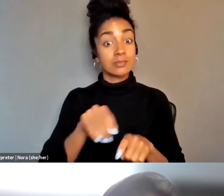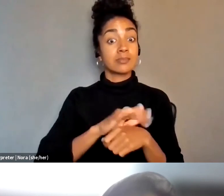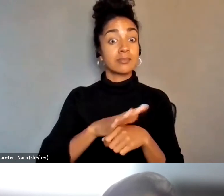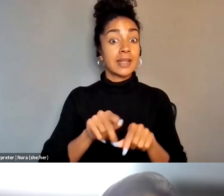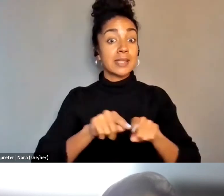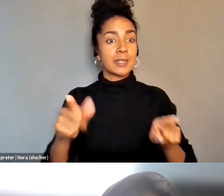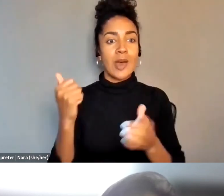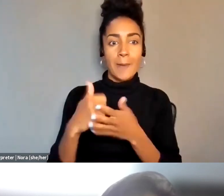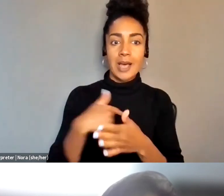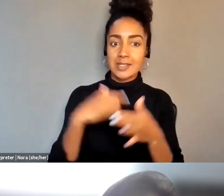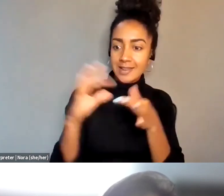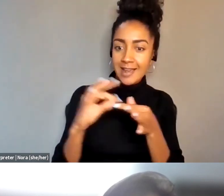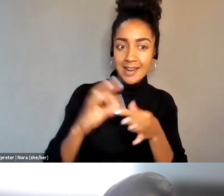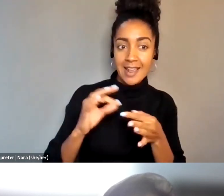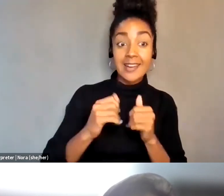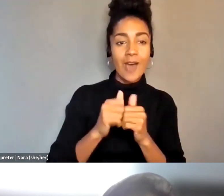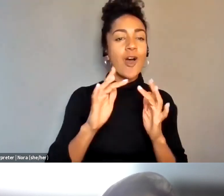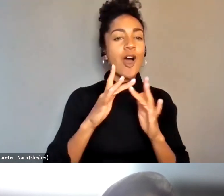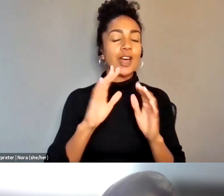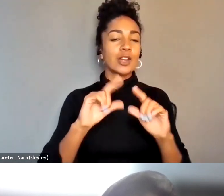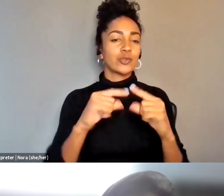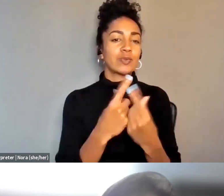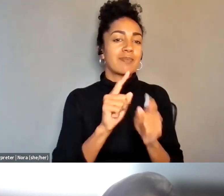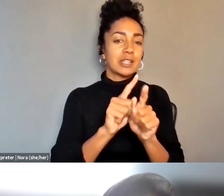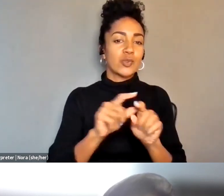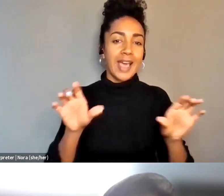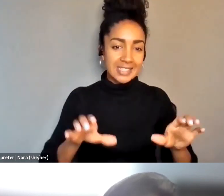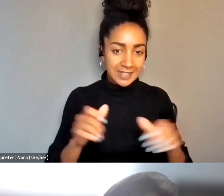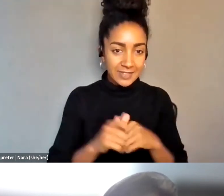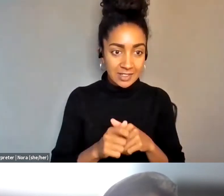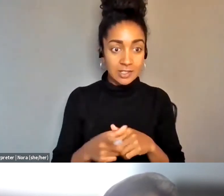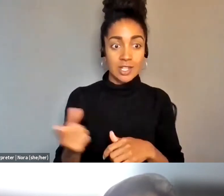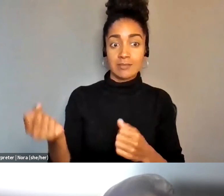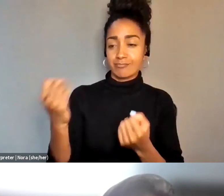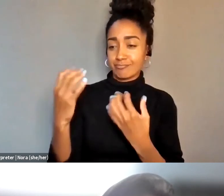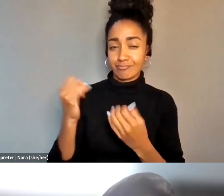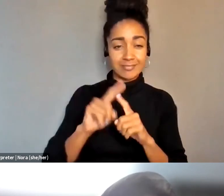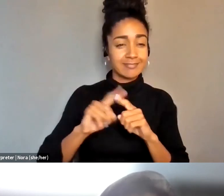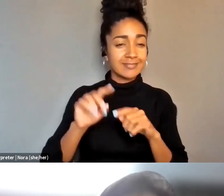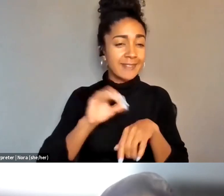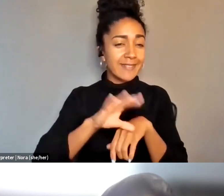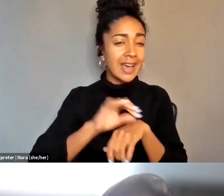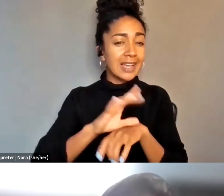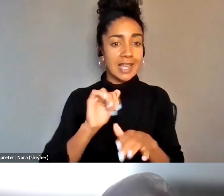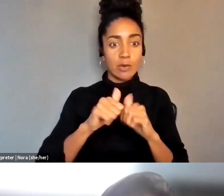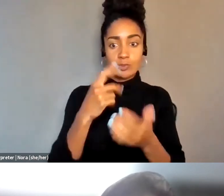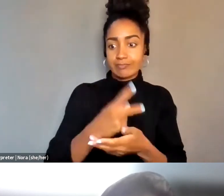She has given me a lot of advice on how to keep a healthy diet, how to take care of ourself and